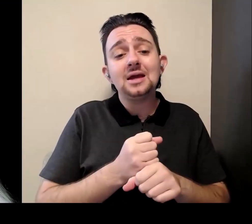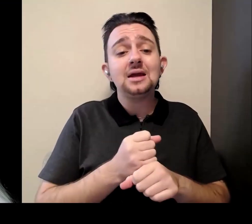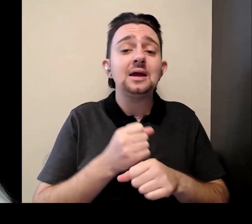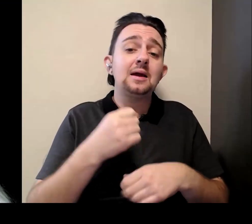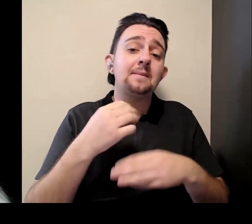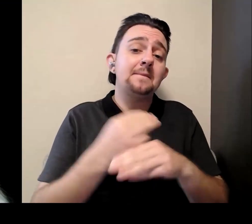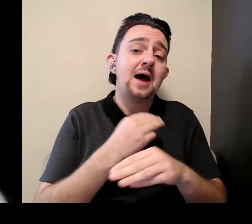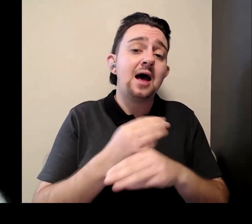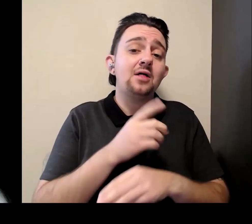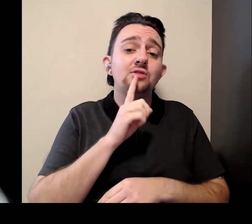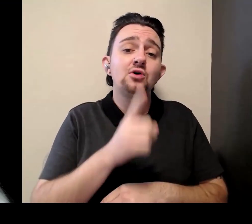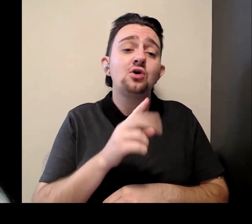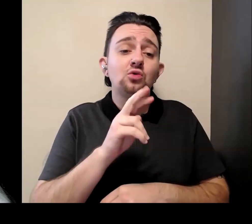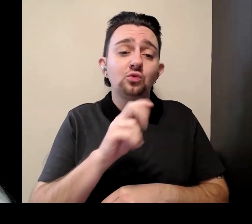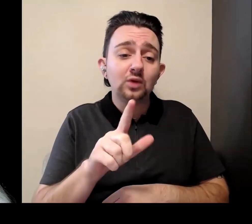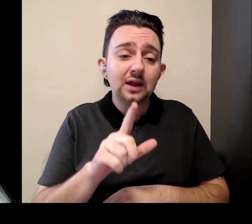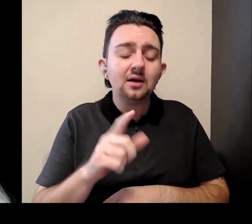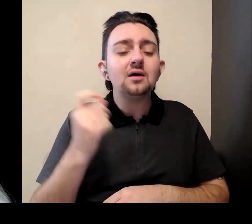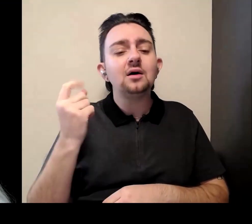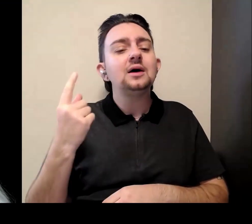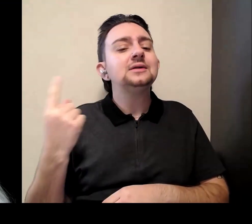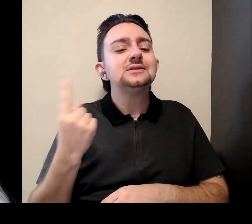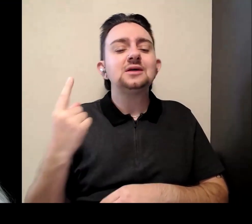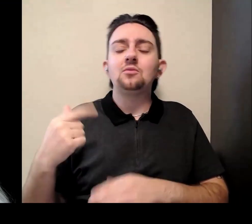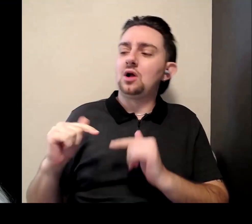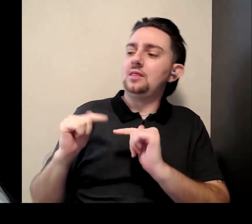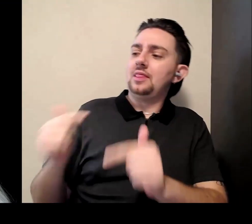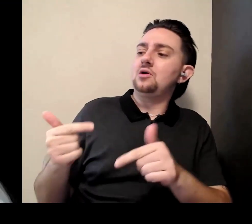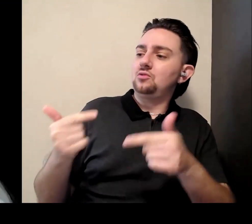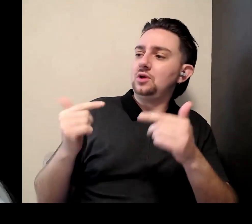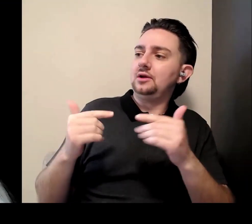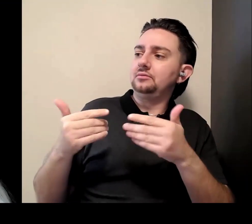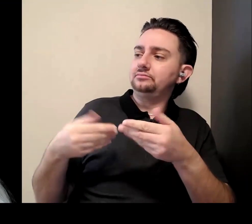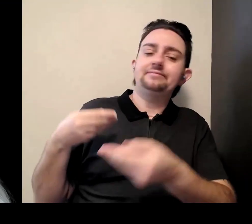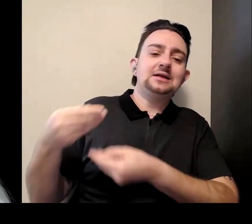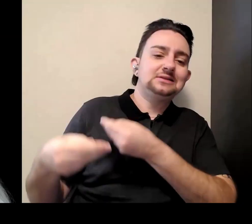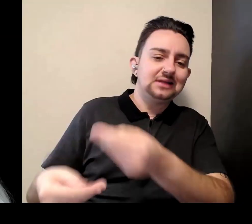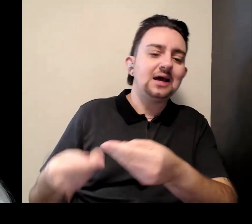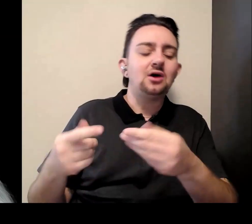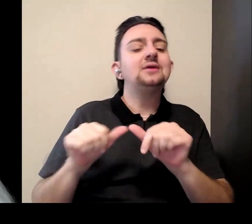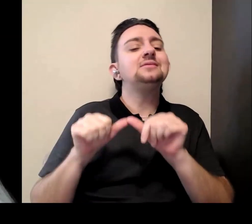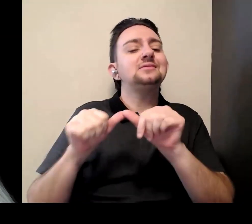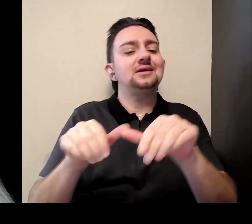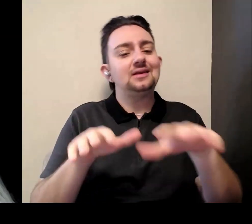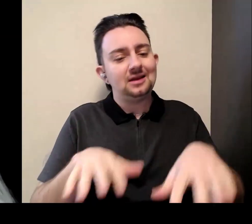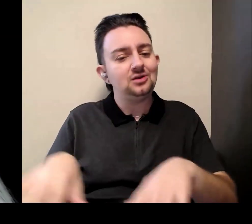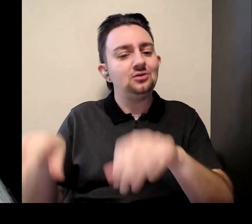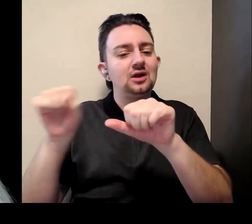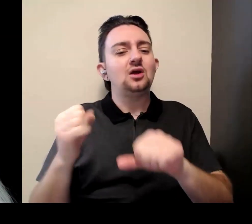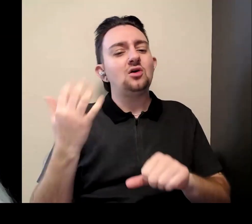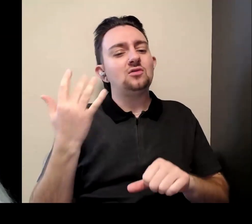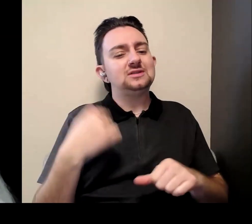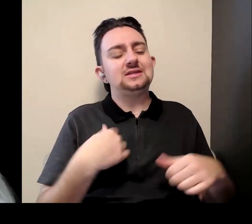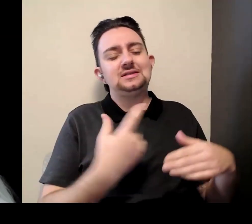So now one of his proteges has kind of continued that and it's called M. Sense.